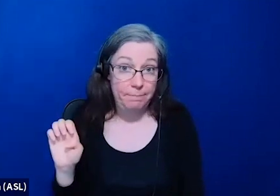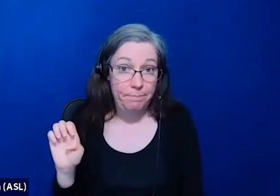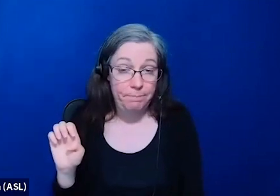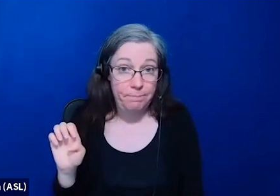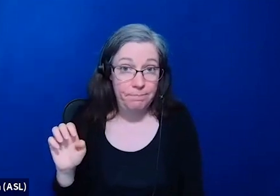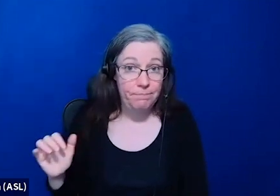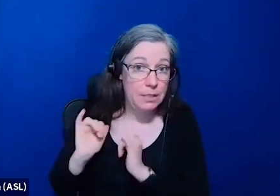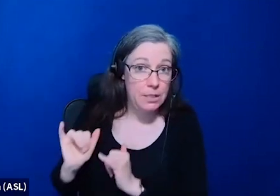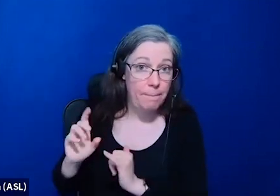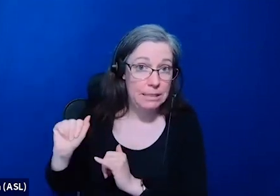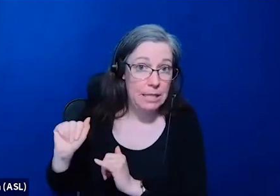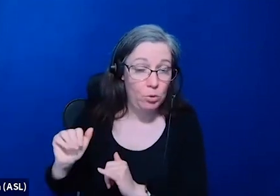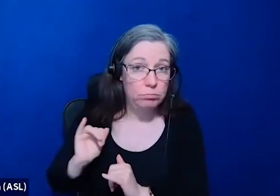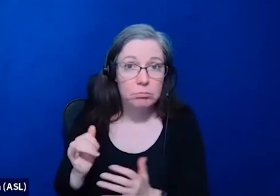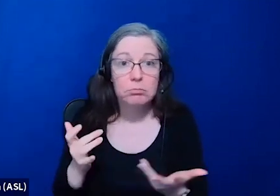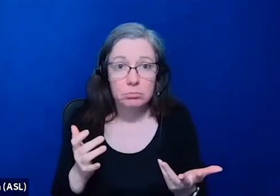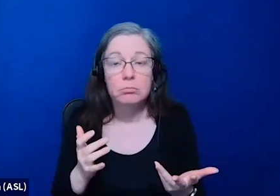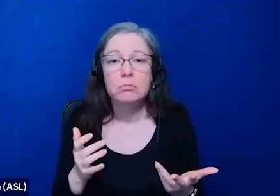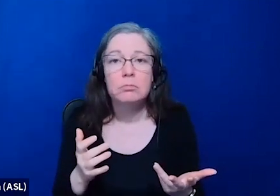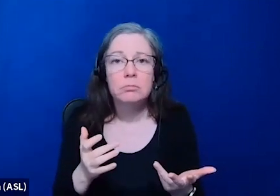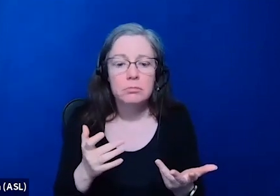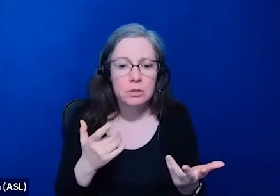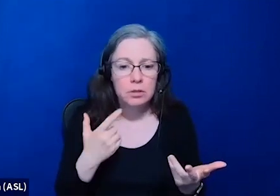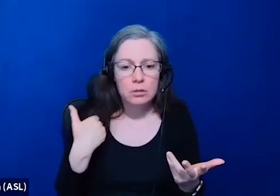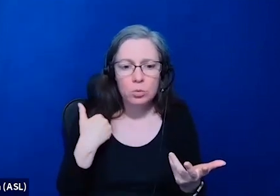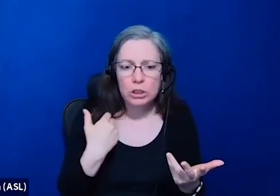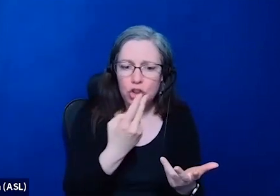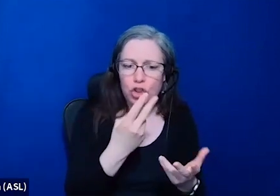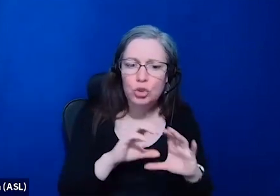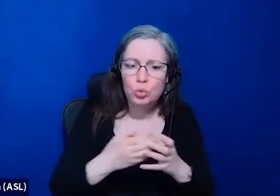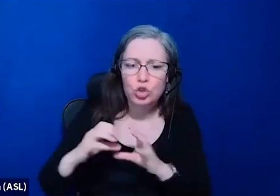We had two more parastronaut candidates who interviewed on the same day as I did.